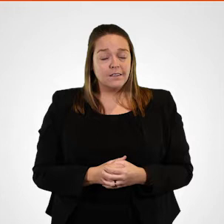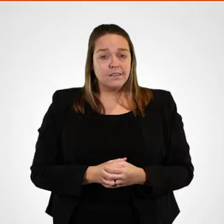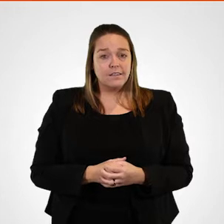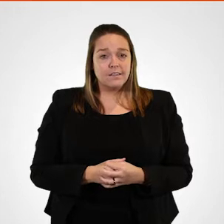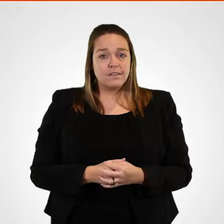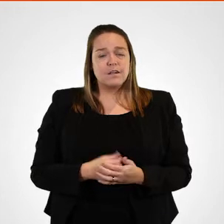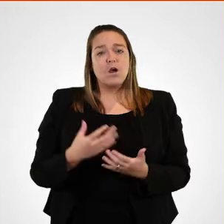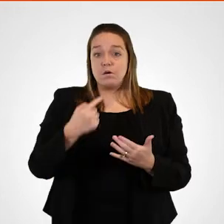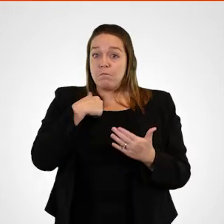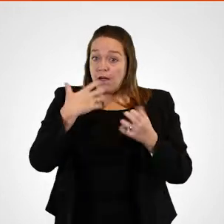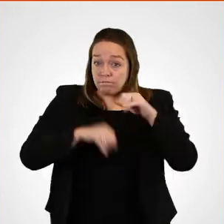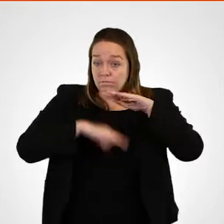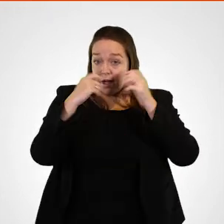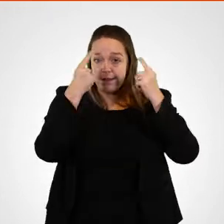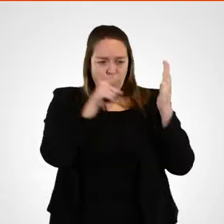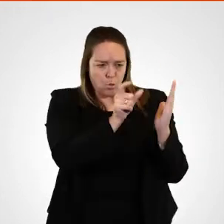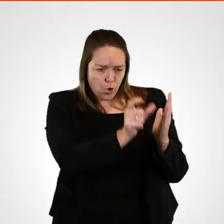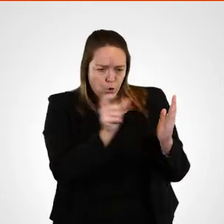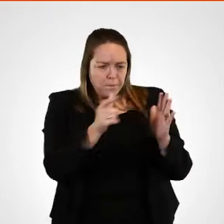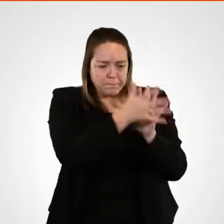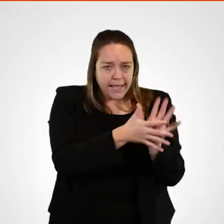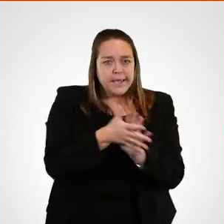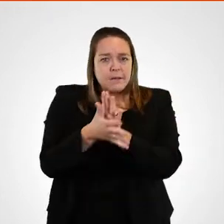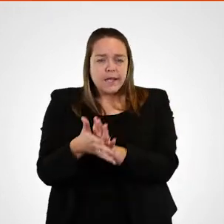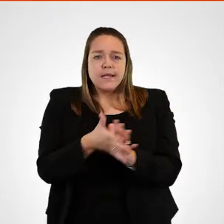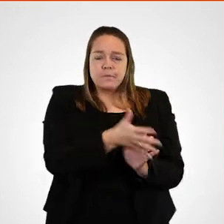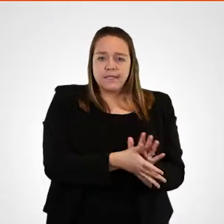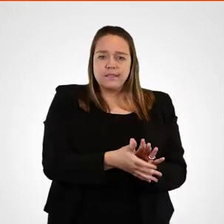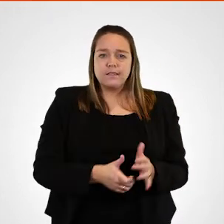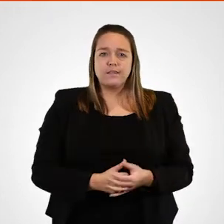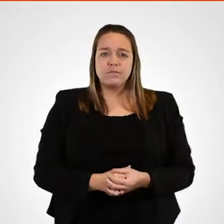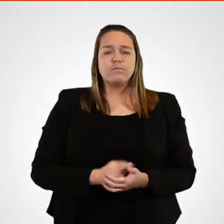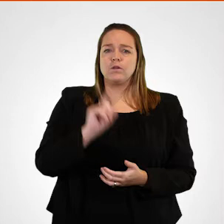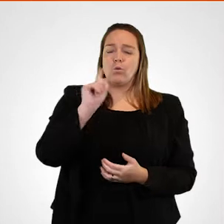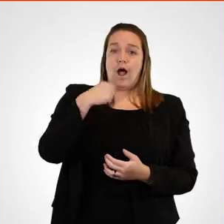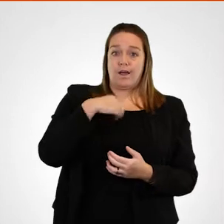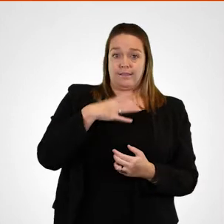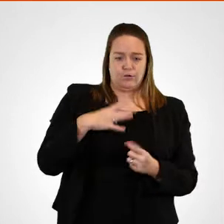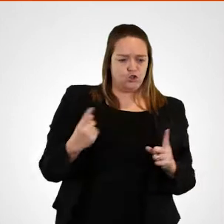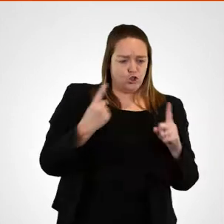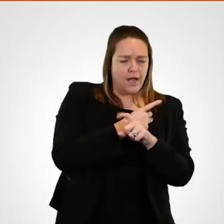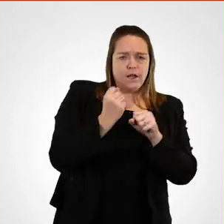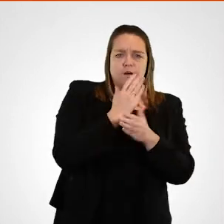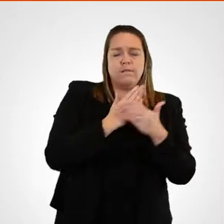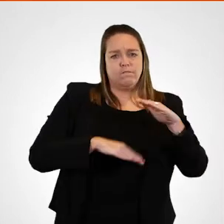Do I understand what these words mean? What changes do I need to make to make sure that I understand this?